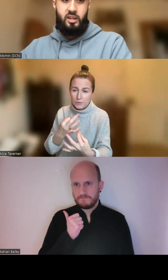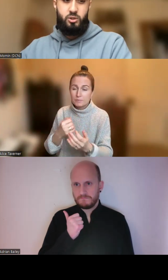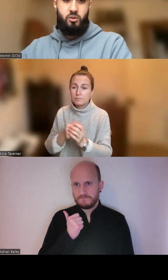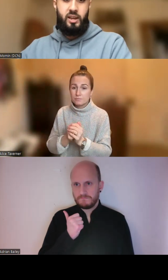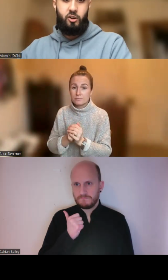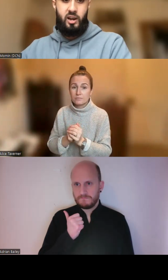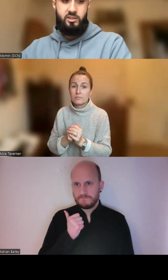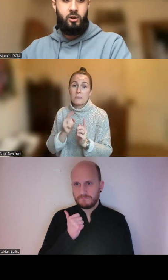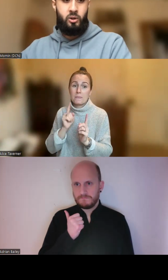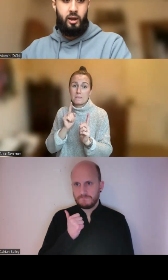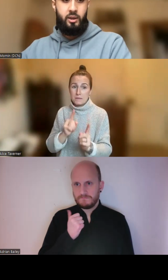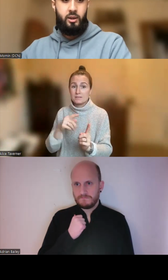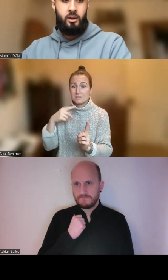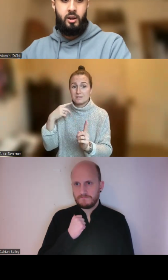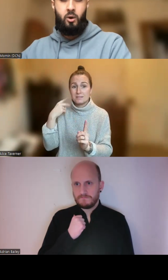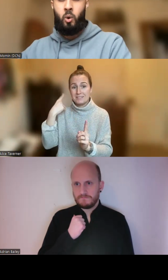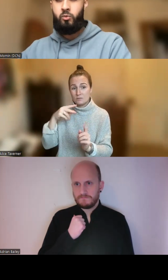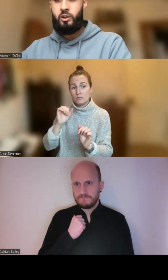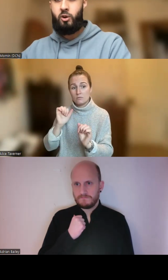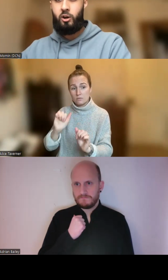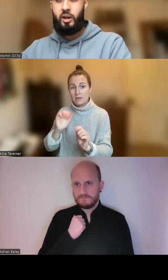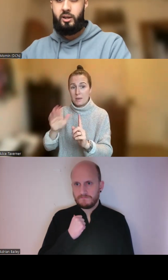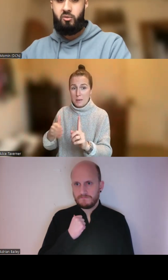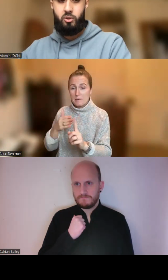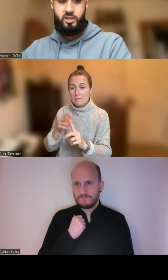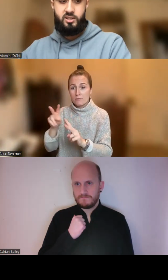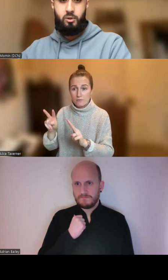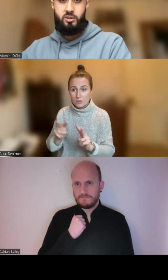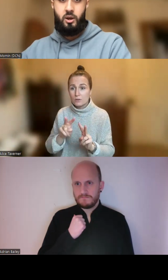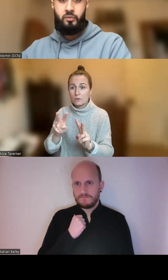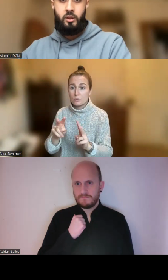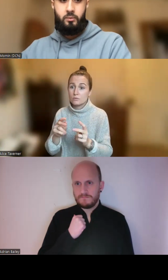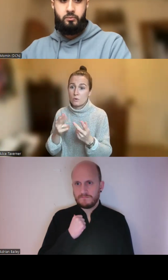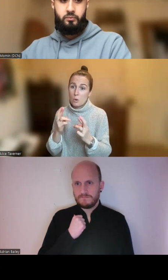That's what TikTok ads look like. Hopefully, you've got a good idea of what those examples are.